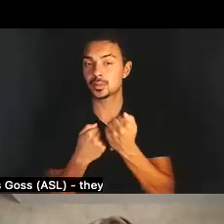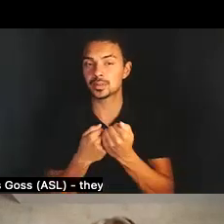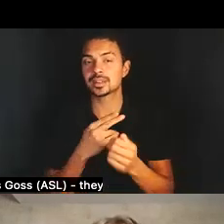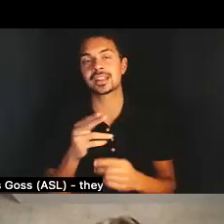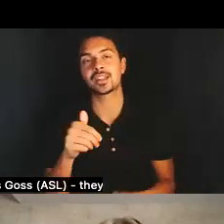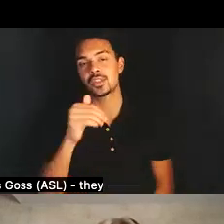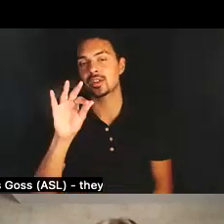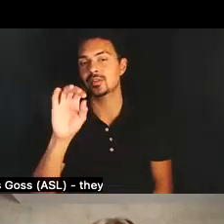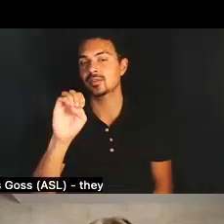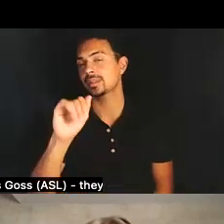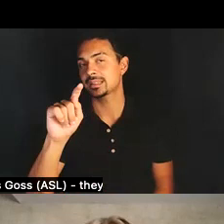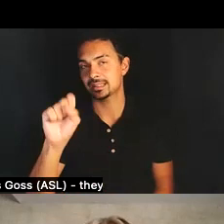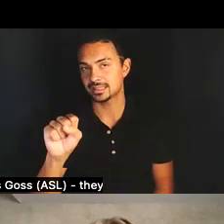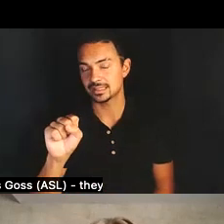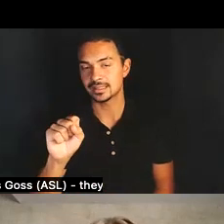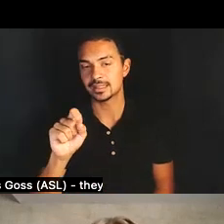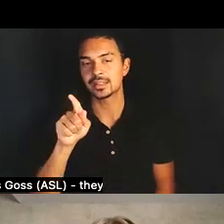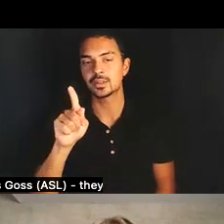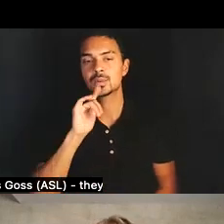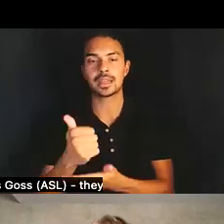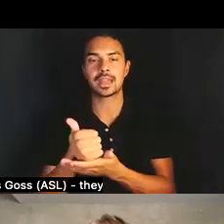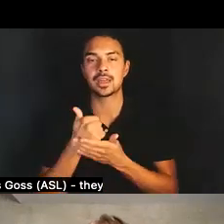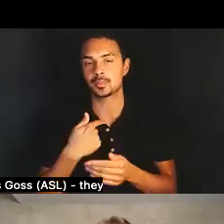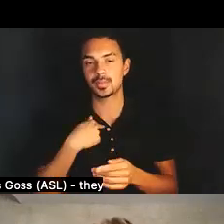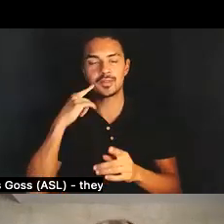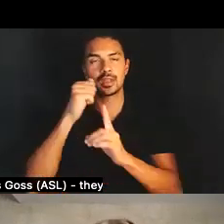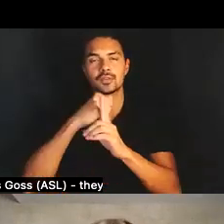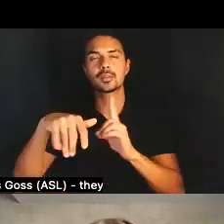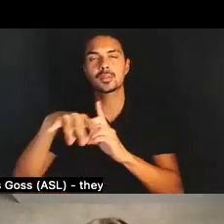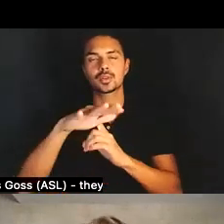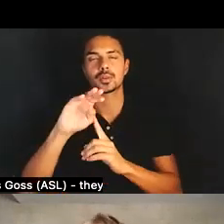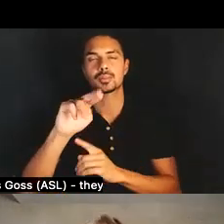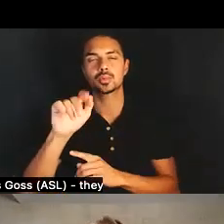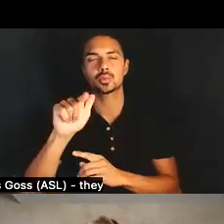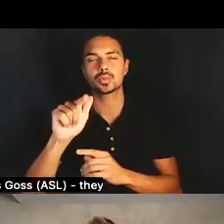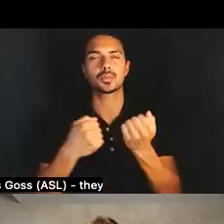the environmental mutual support among feminist and queer writers was really helpful when I was starting